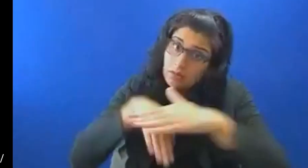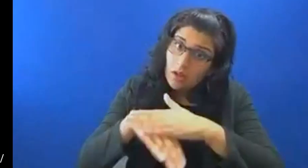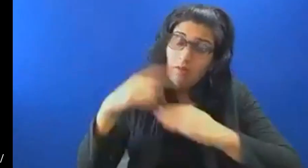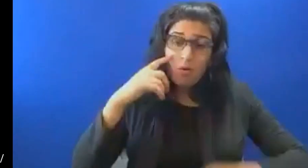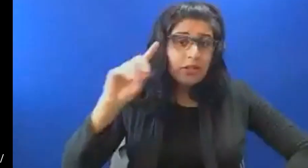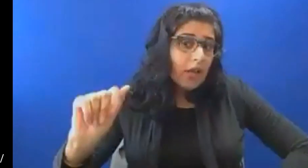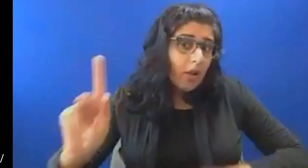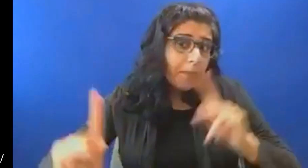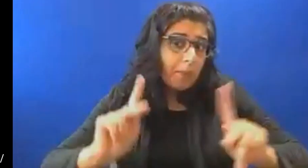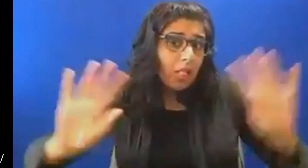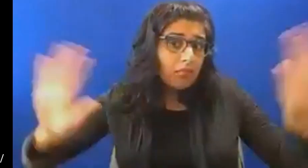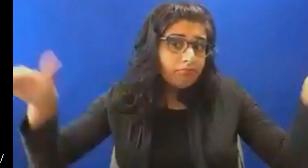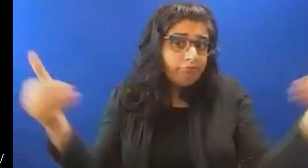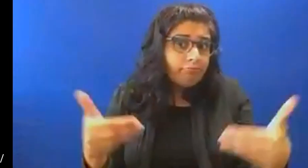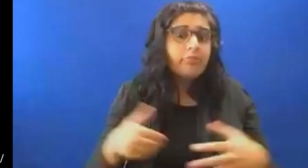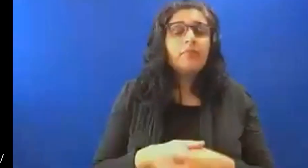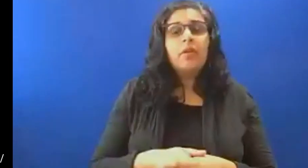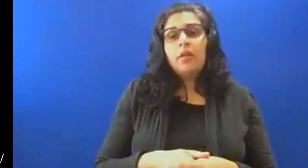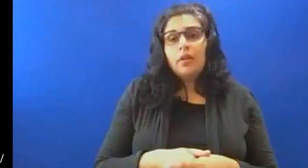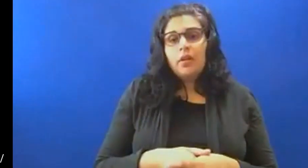What about your outward-facing work?